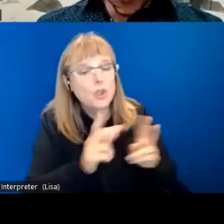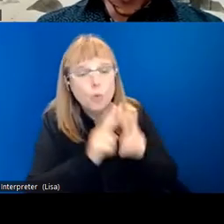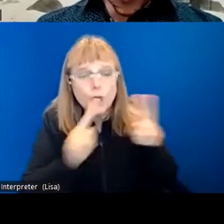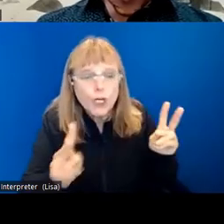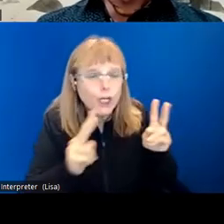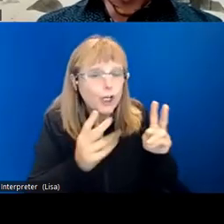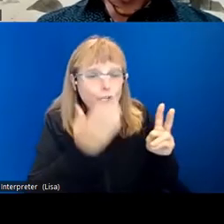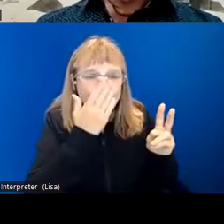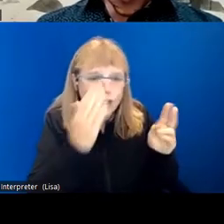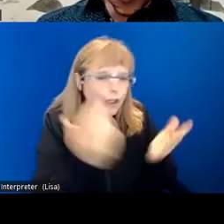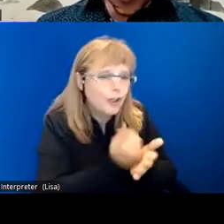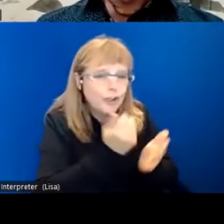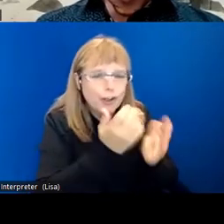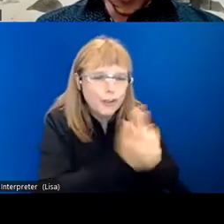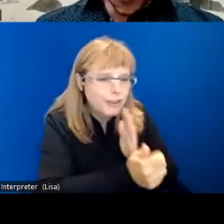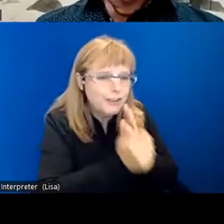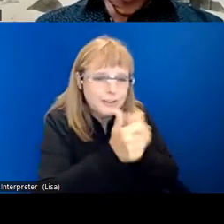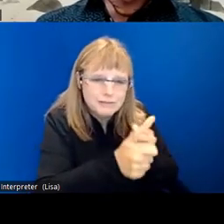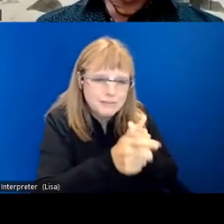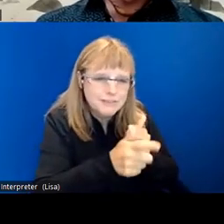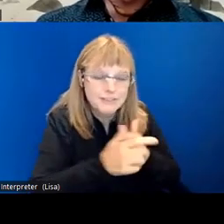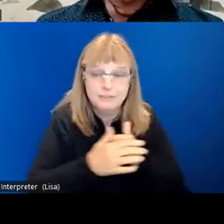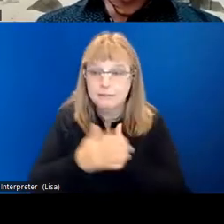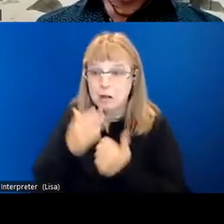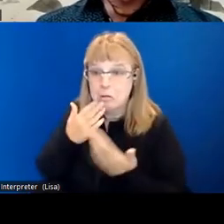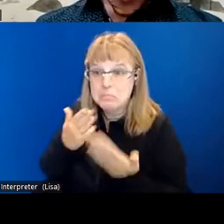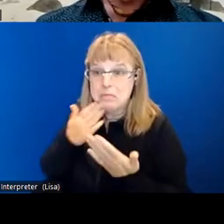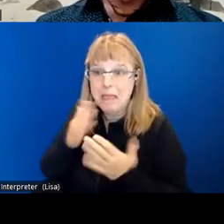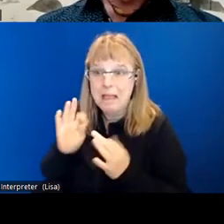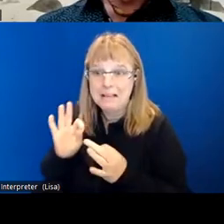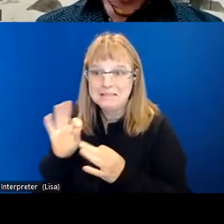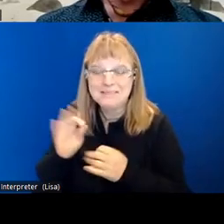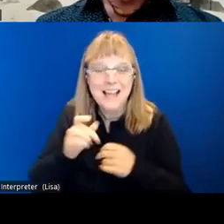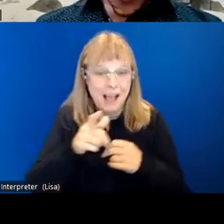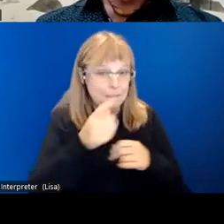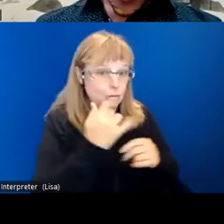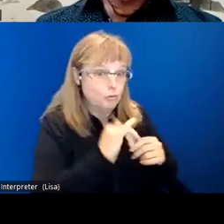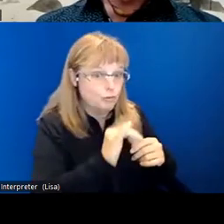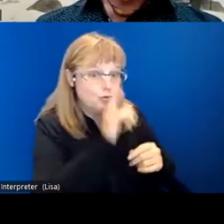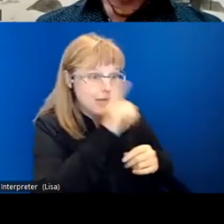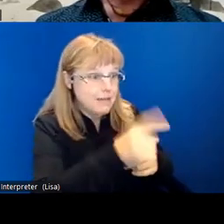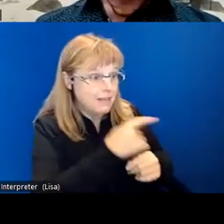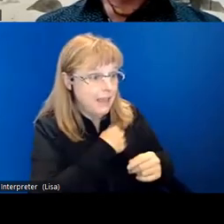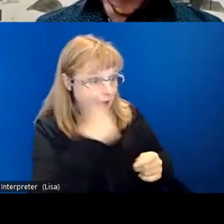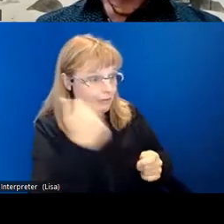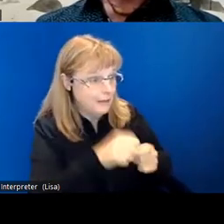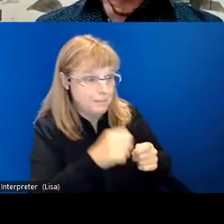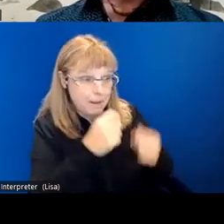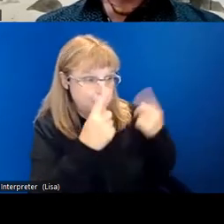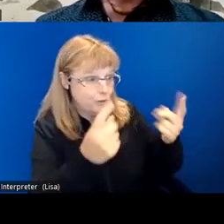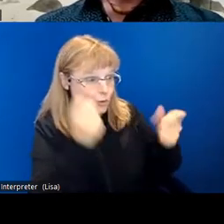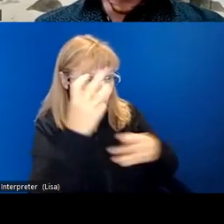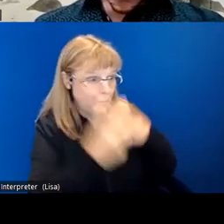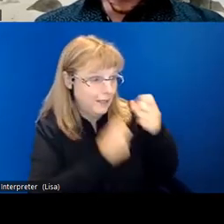Thank you. If anyone- Like, memorable all these years later. Oh, thank you. I'm always happy to chat with anyone,